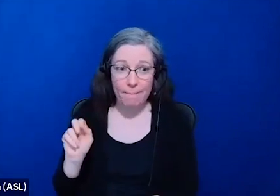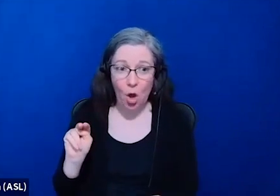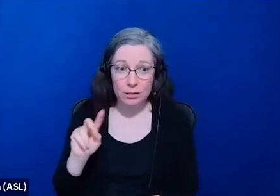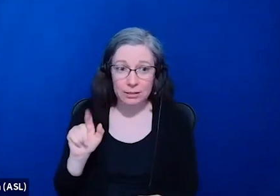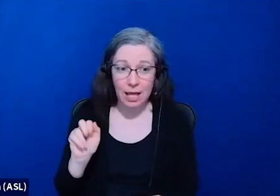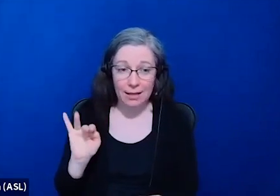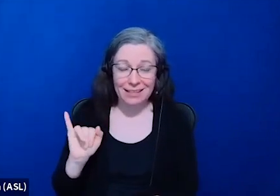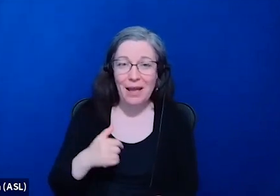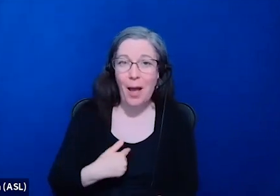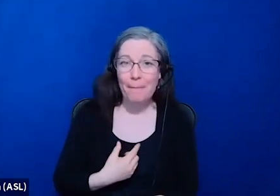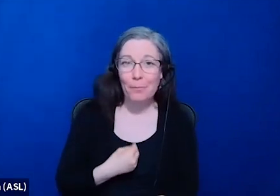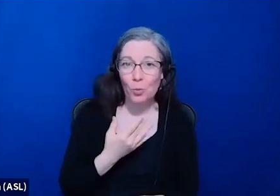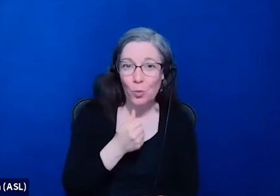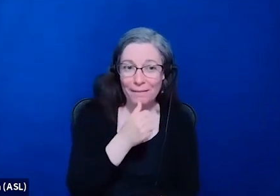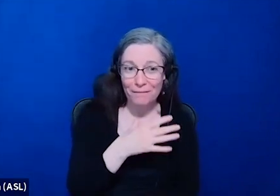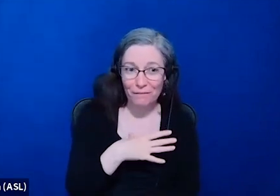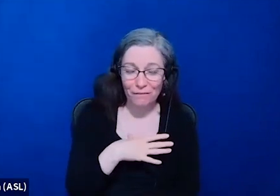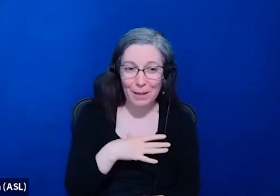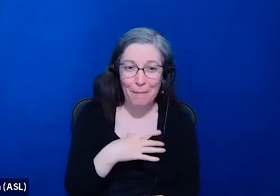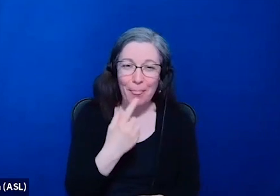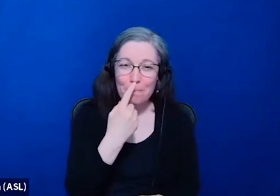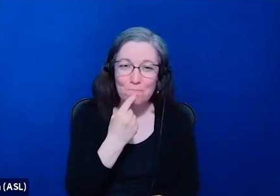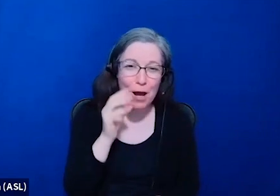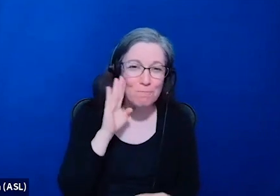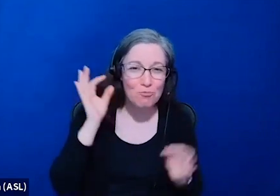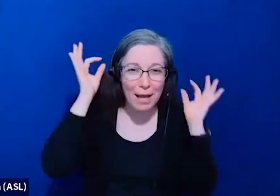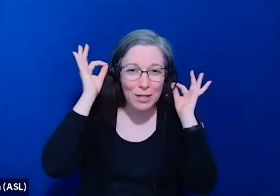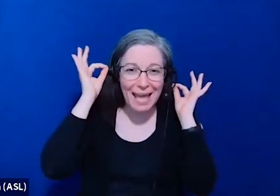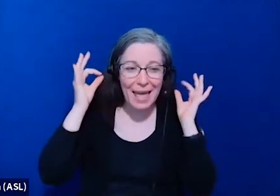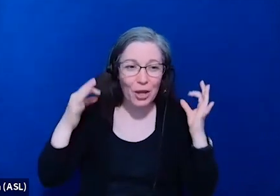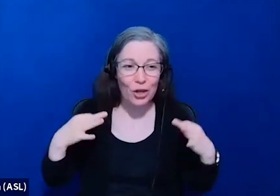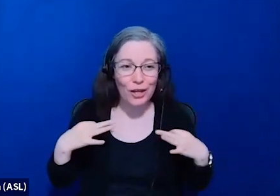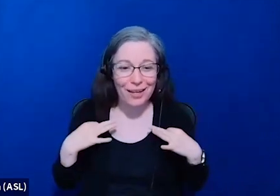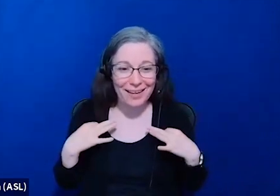I'm wearing a black t-shirt, and my Zoom background has